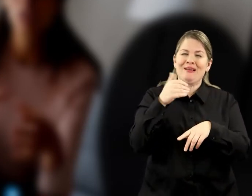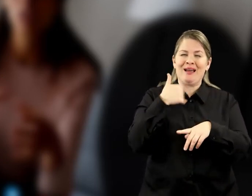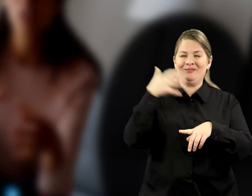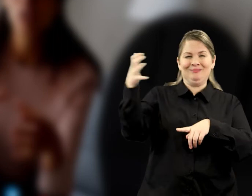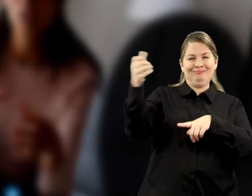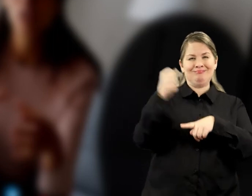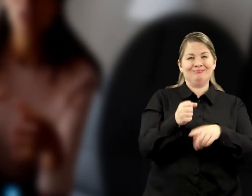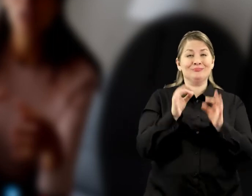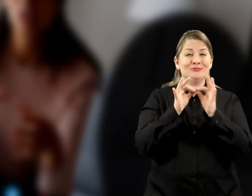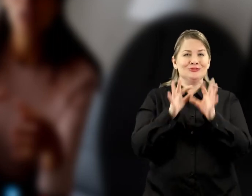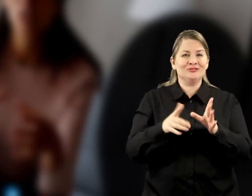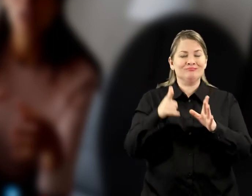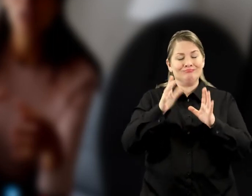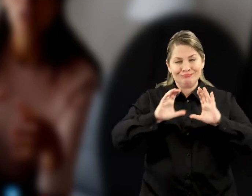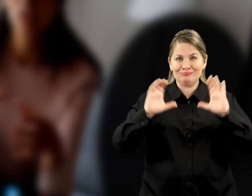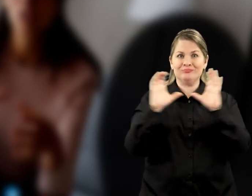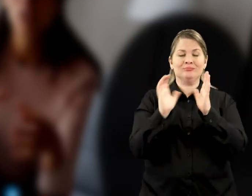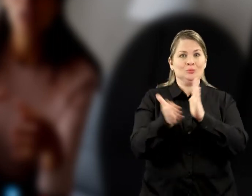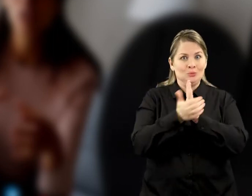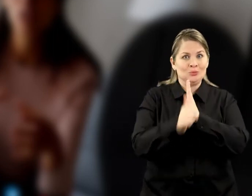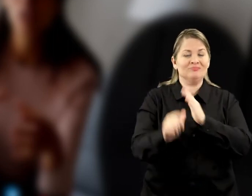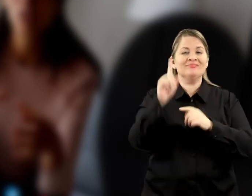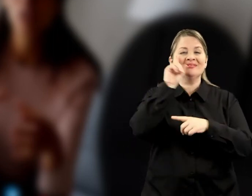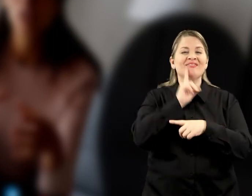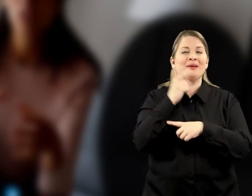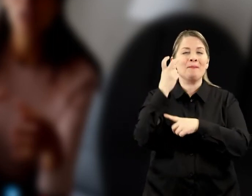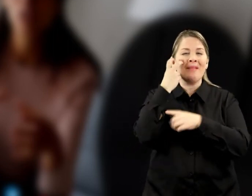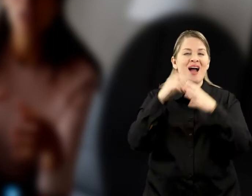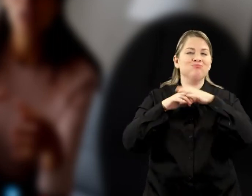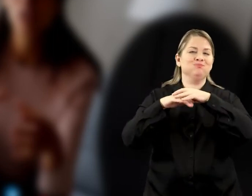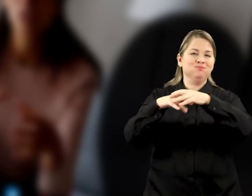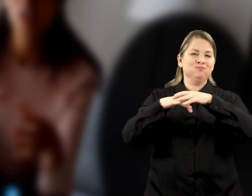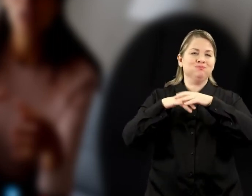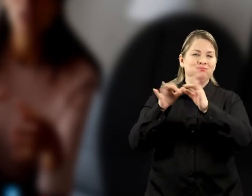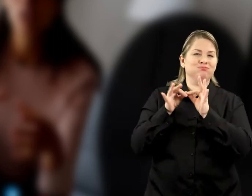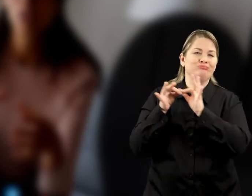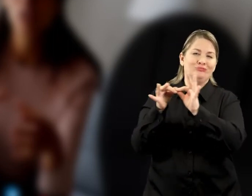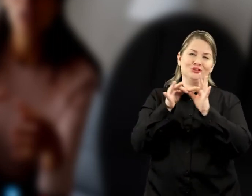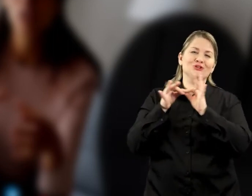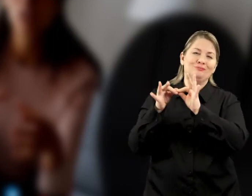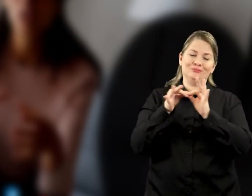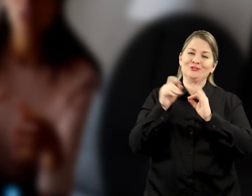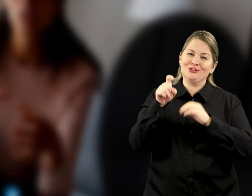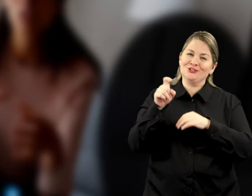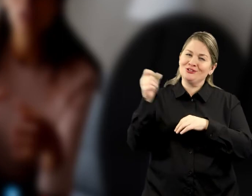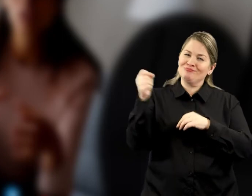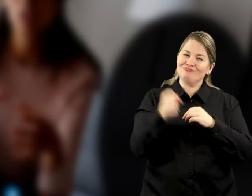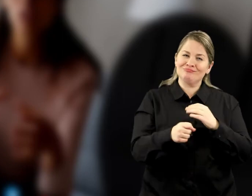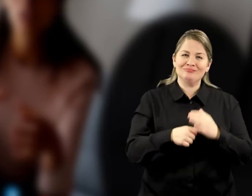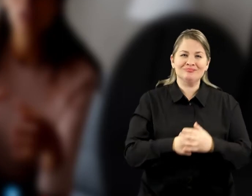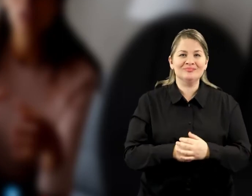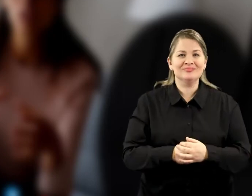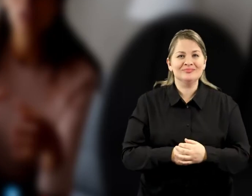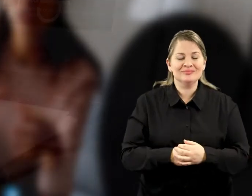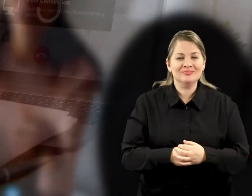This requires a qualified interpreter who is certified in tactile interpreting.